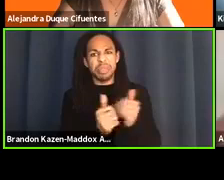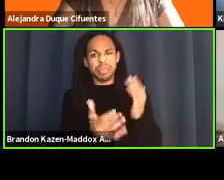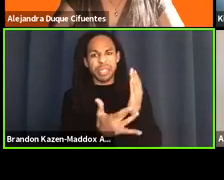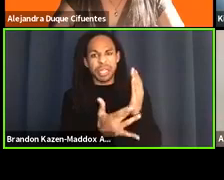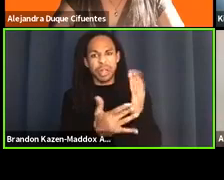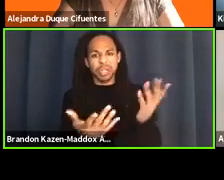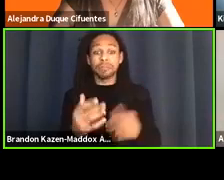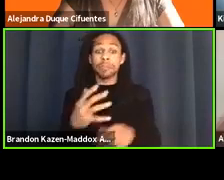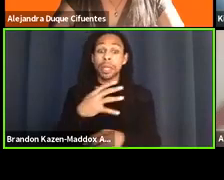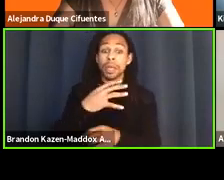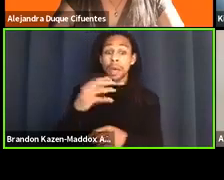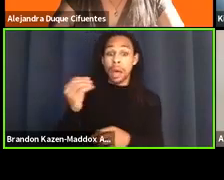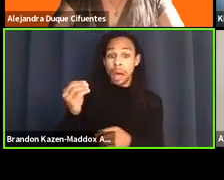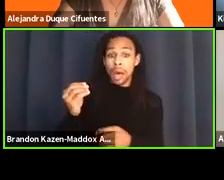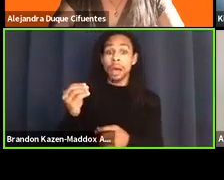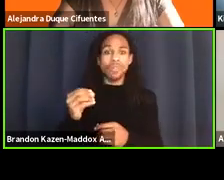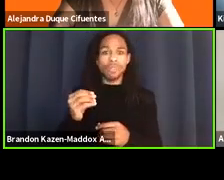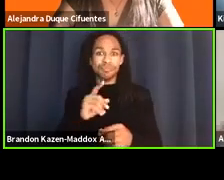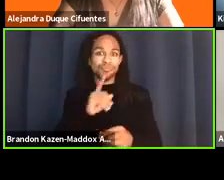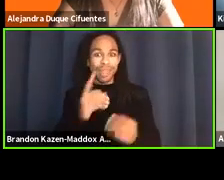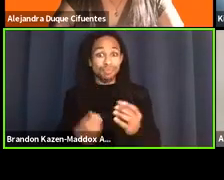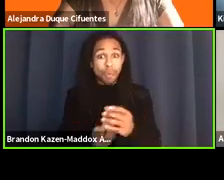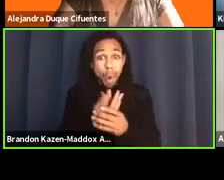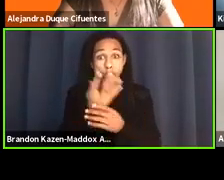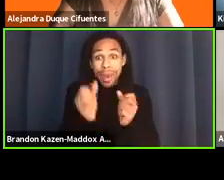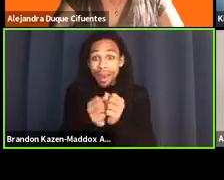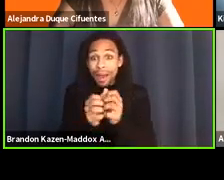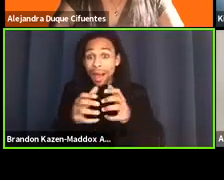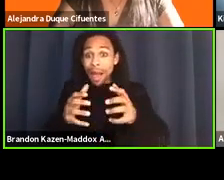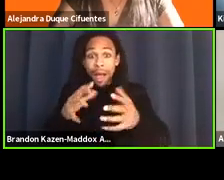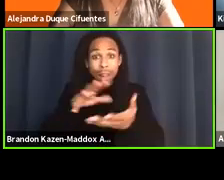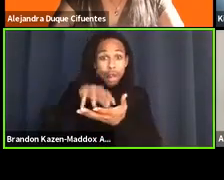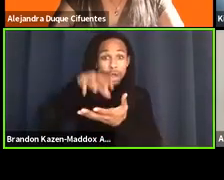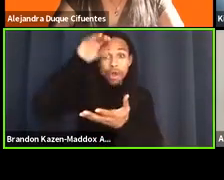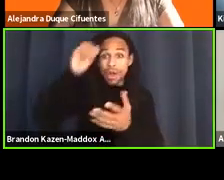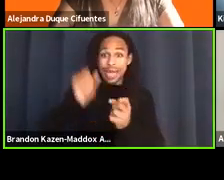that art instructors are experiencing? What are the burdens and questions that they have